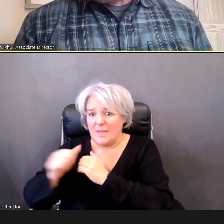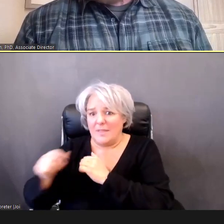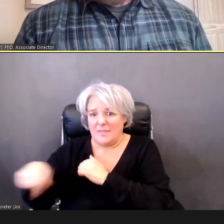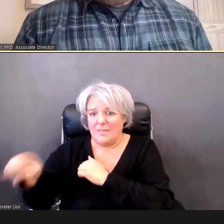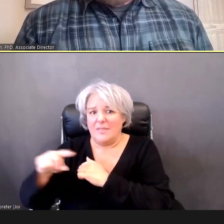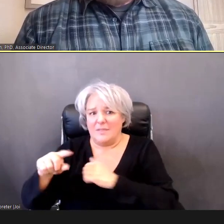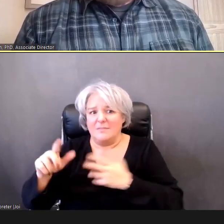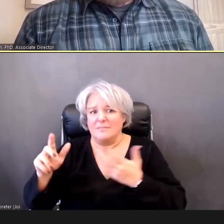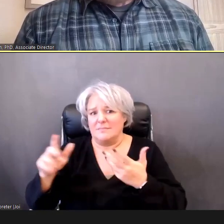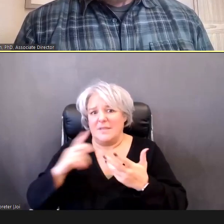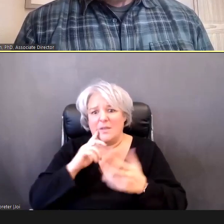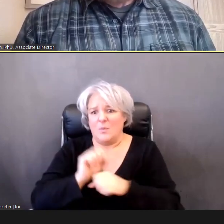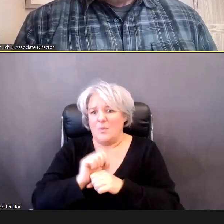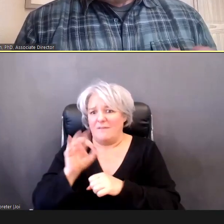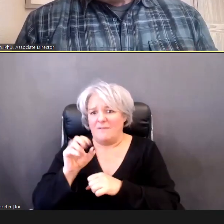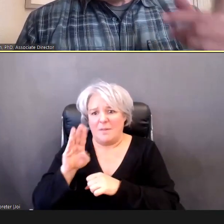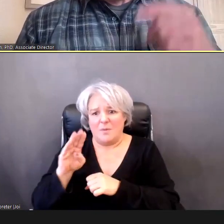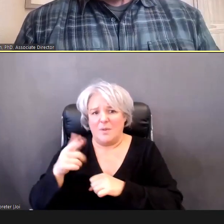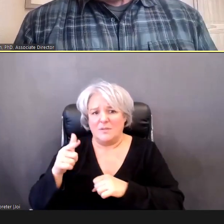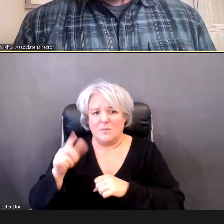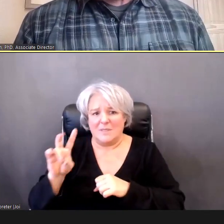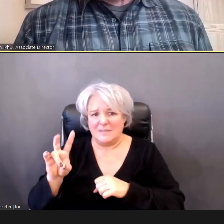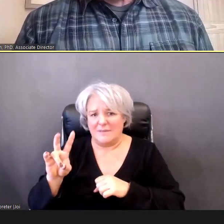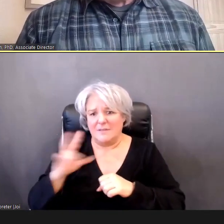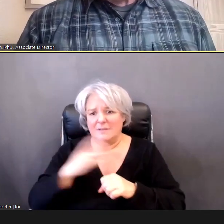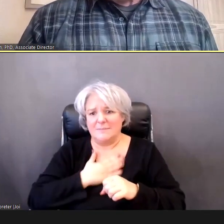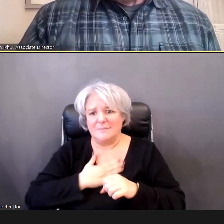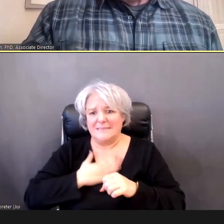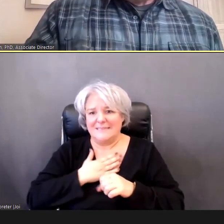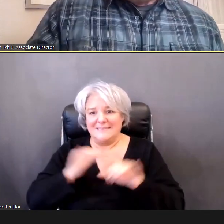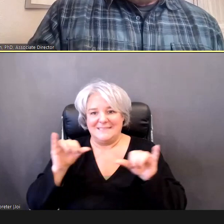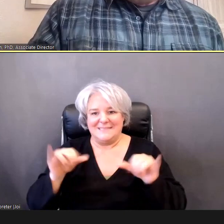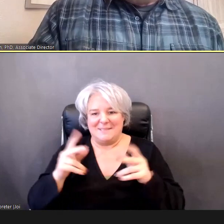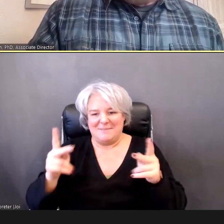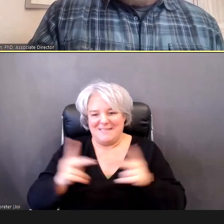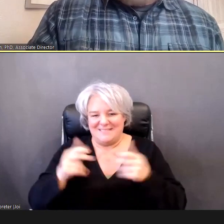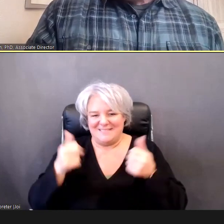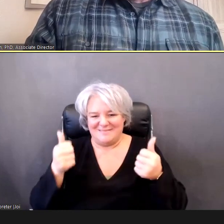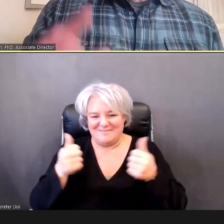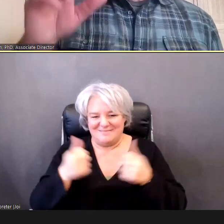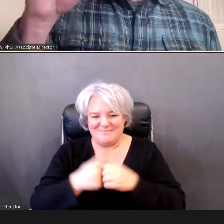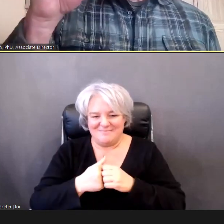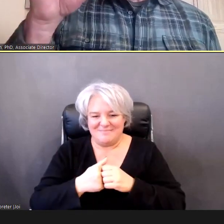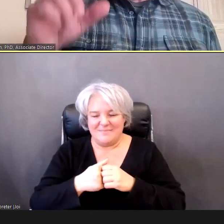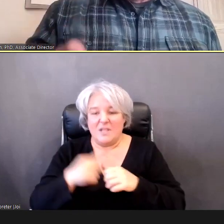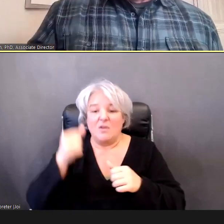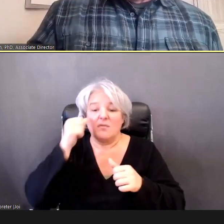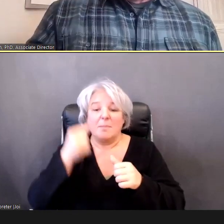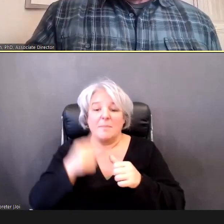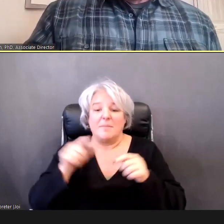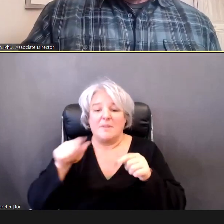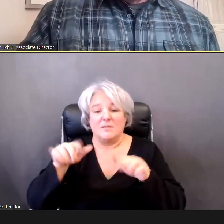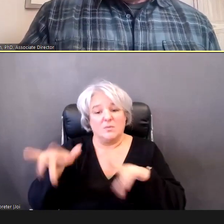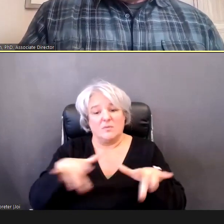27th um in this same